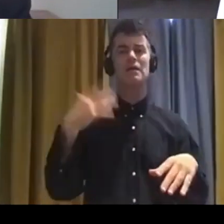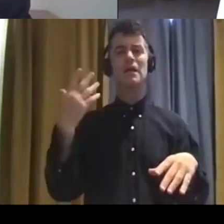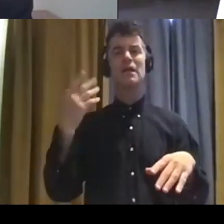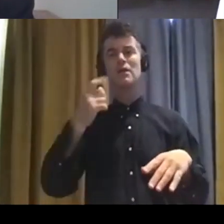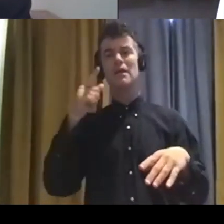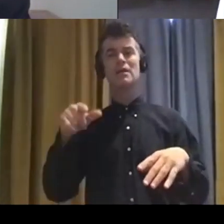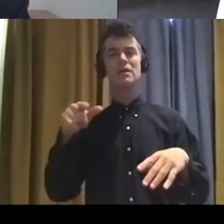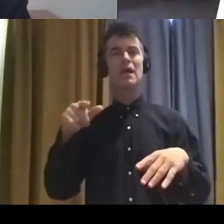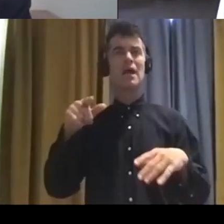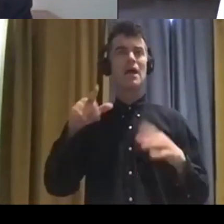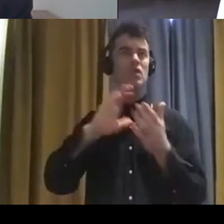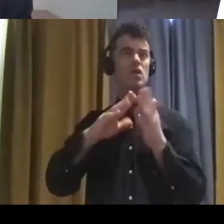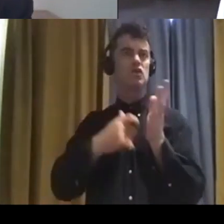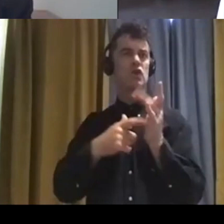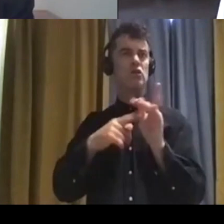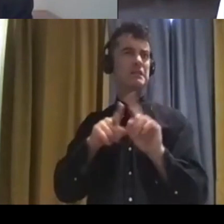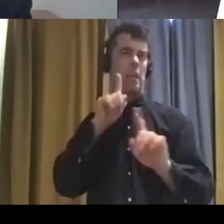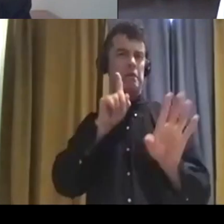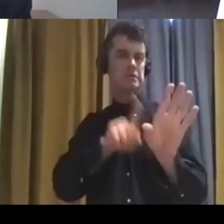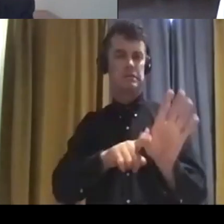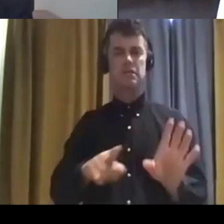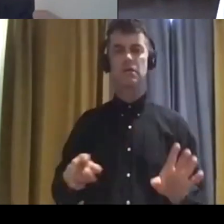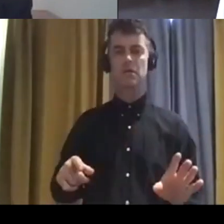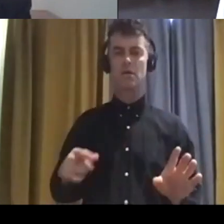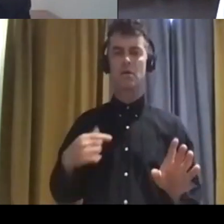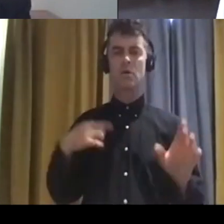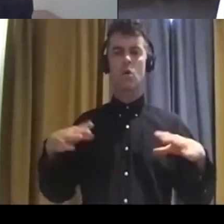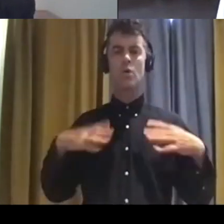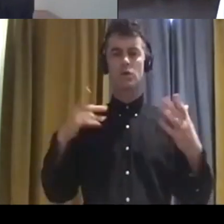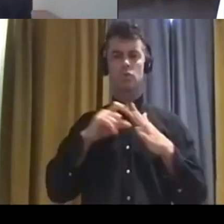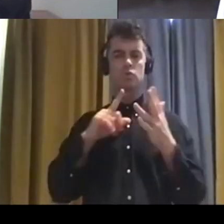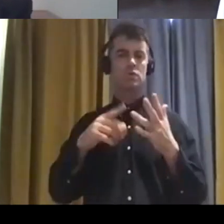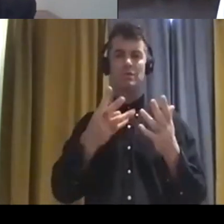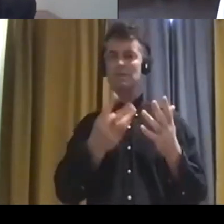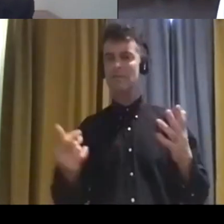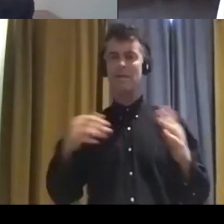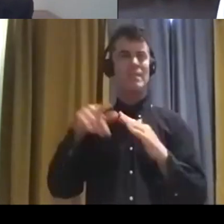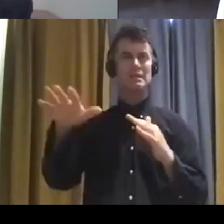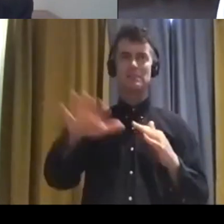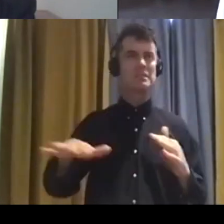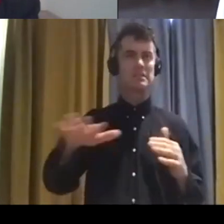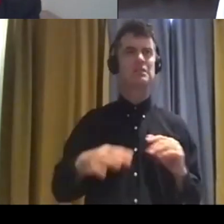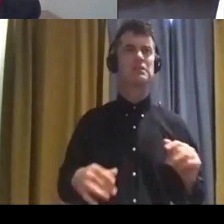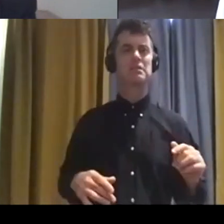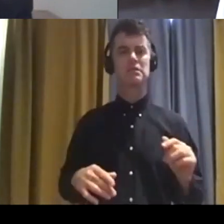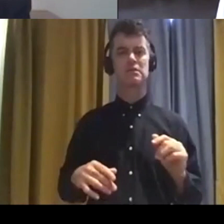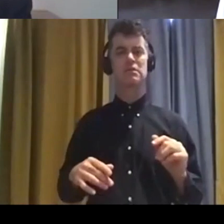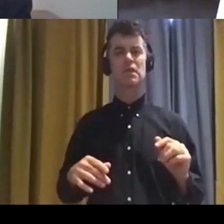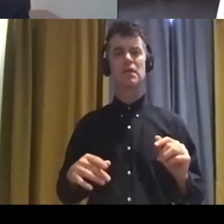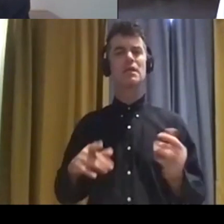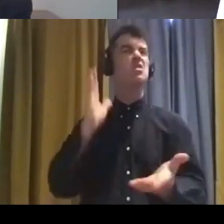charity last year and we already do something in that space and the reality is when they